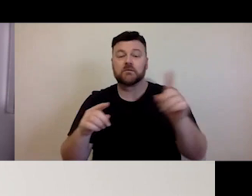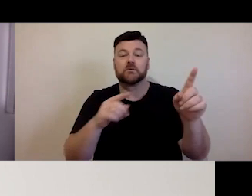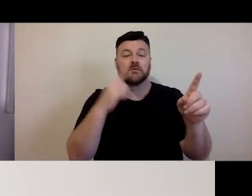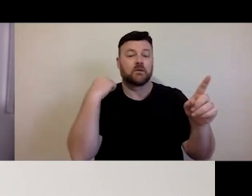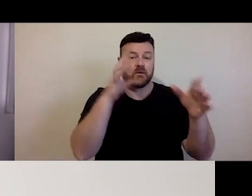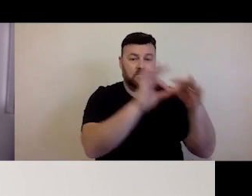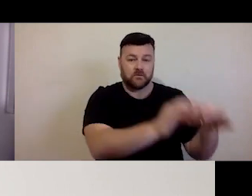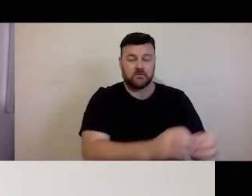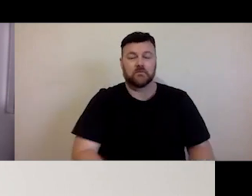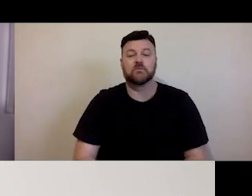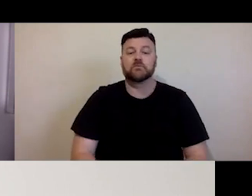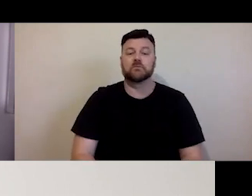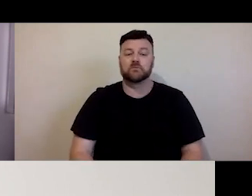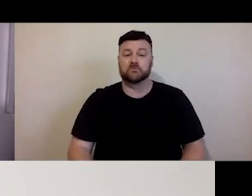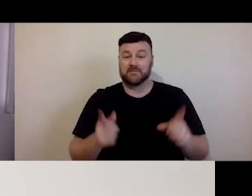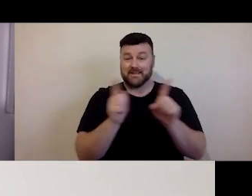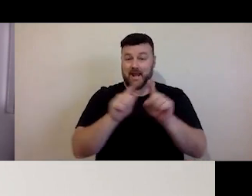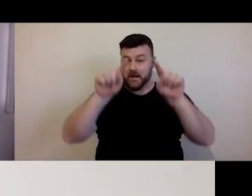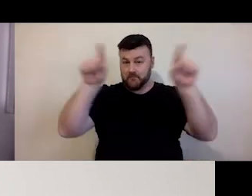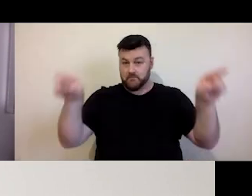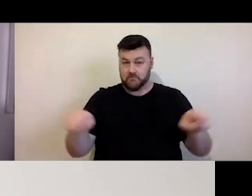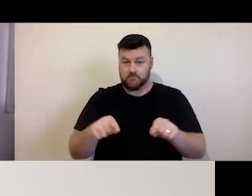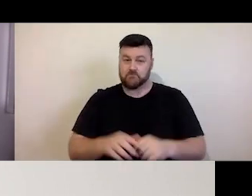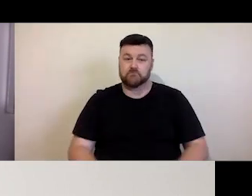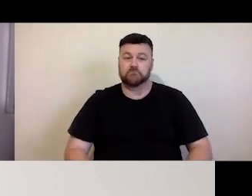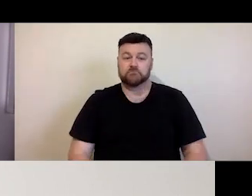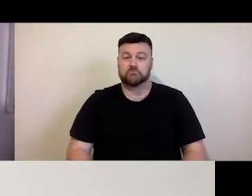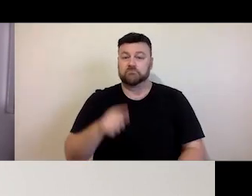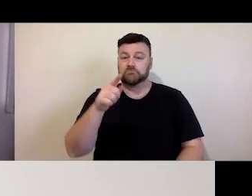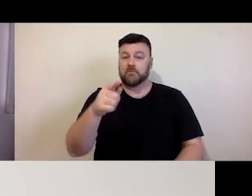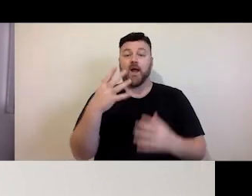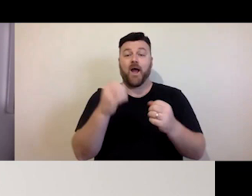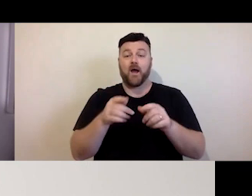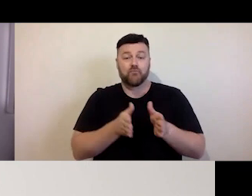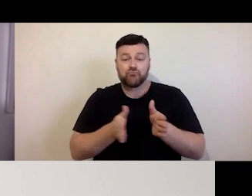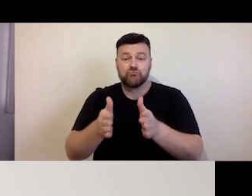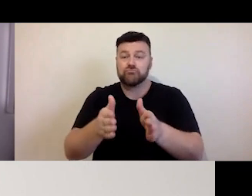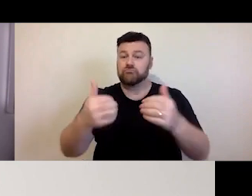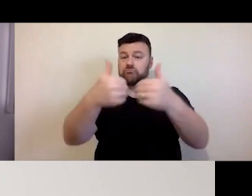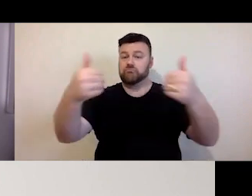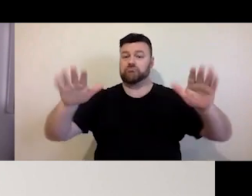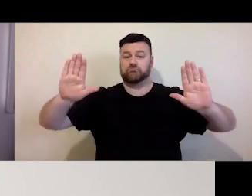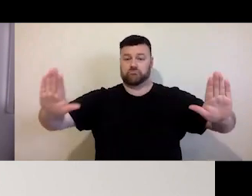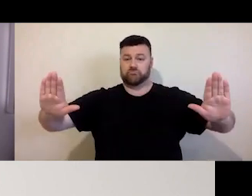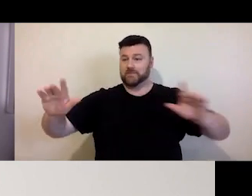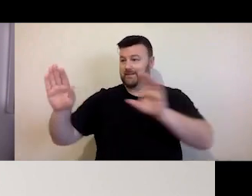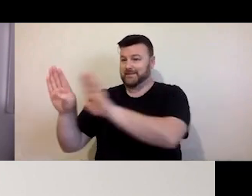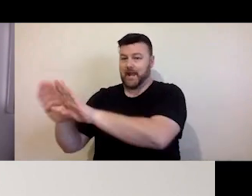This is the same for both sides of the river bed.